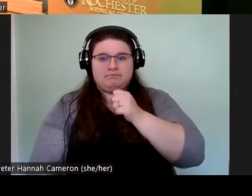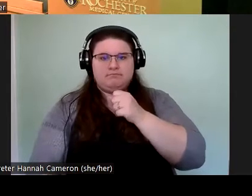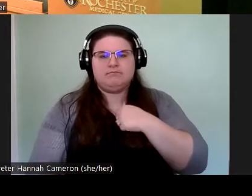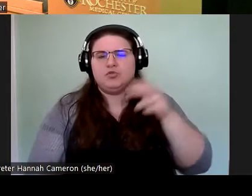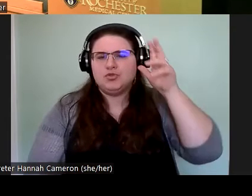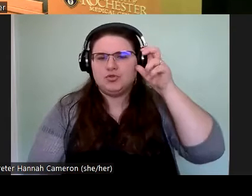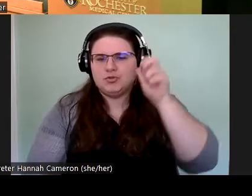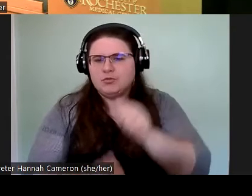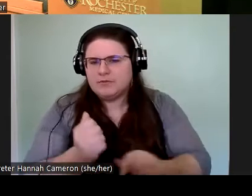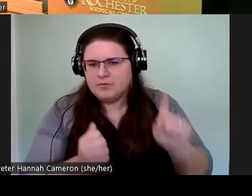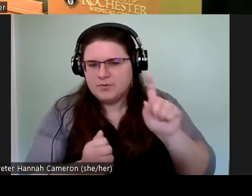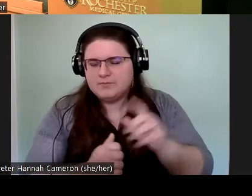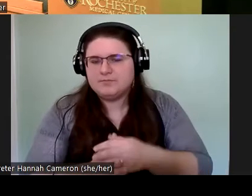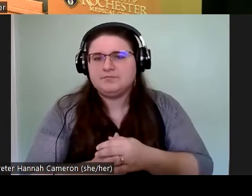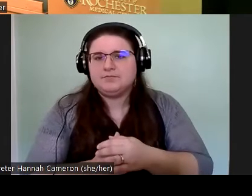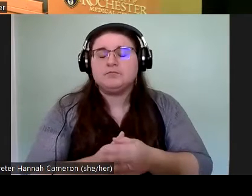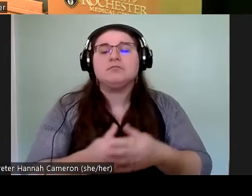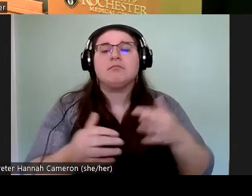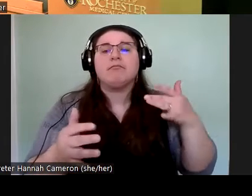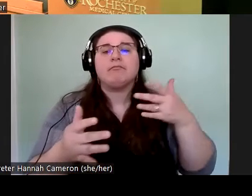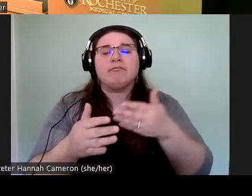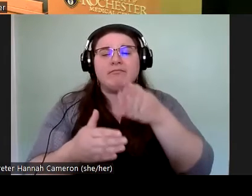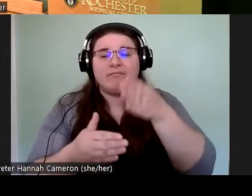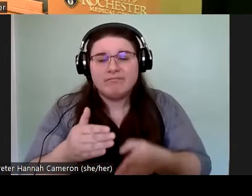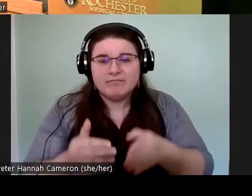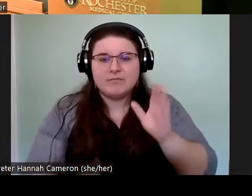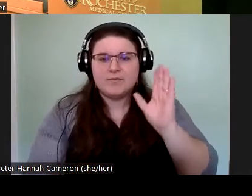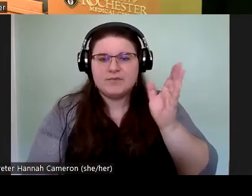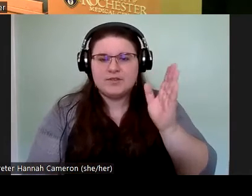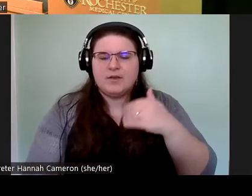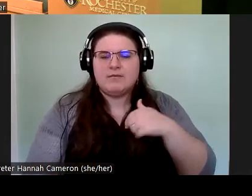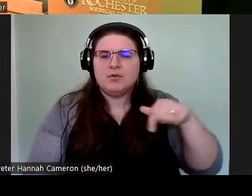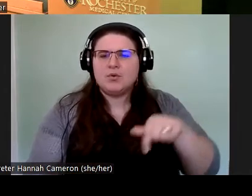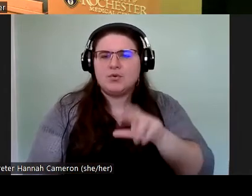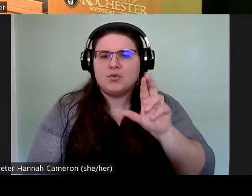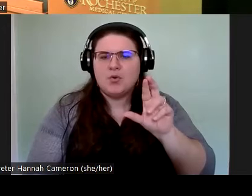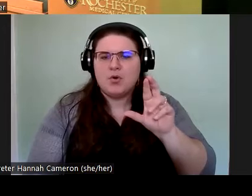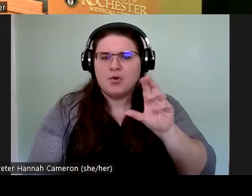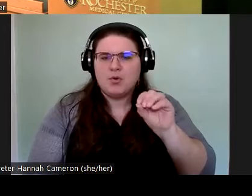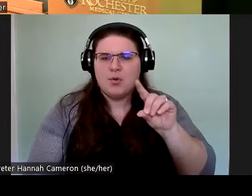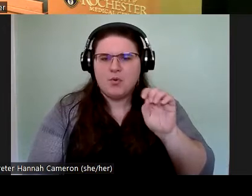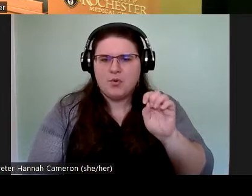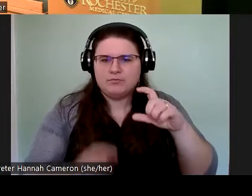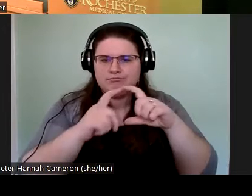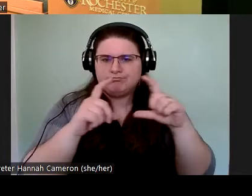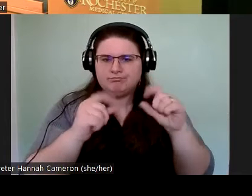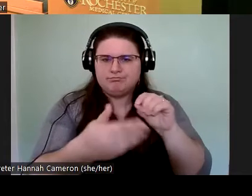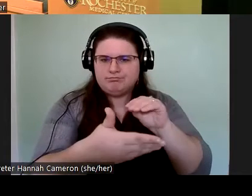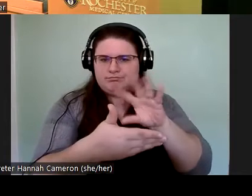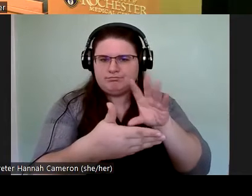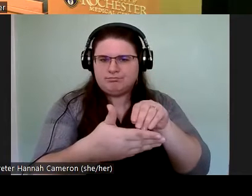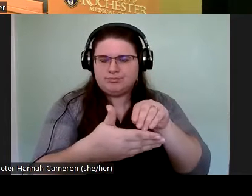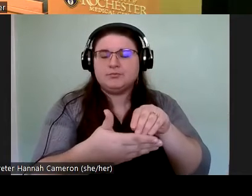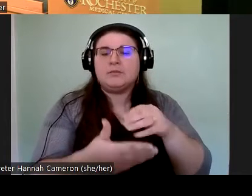be a QR code on on the screen that will allow you to provide an evaluation for today's event